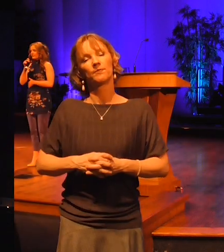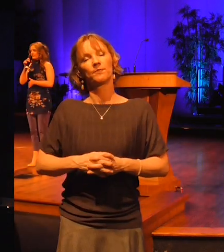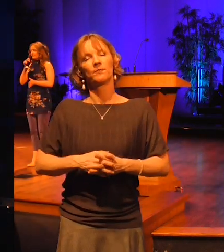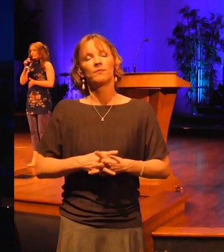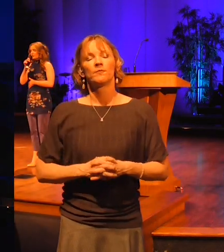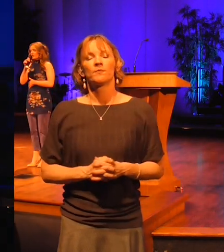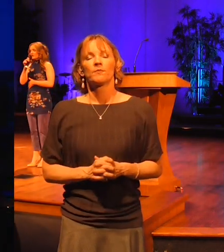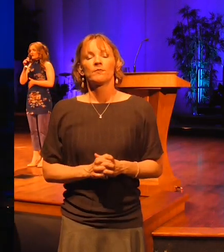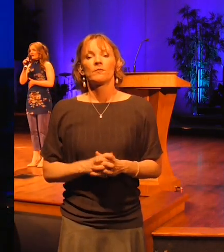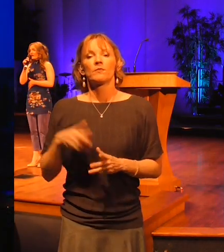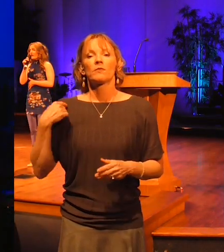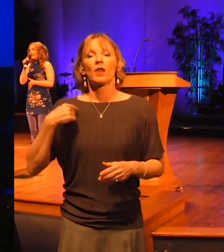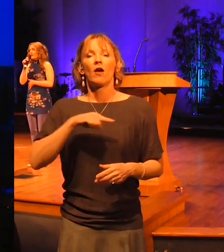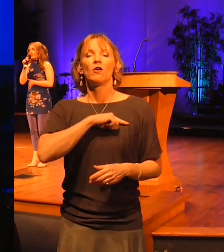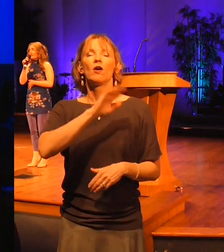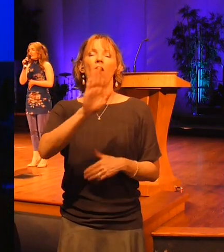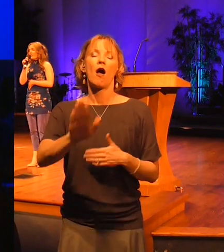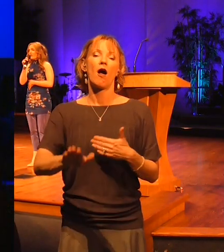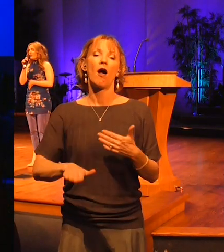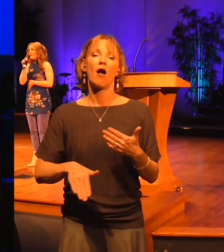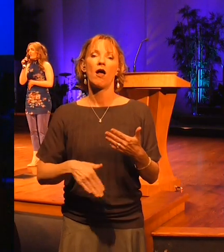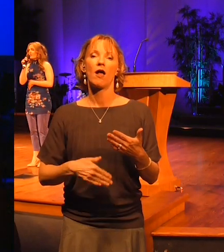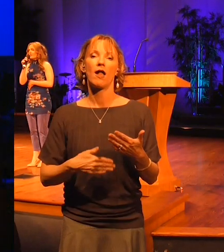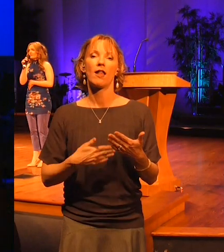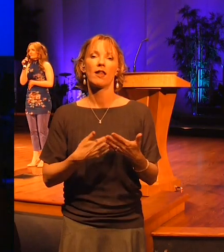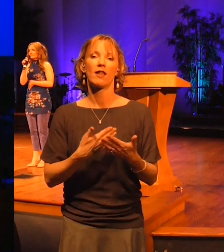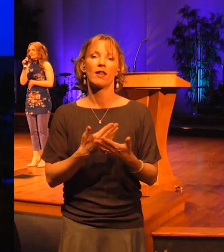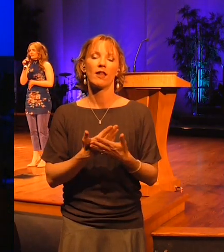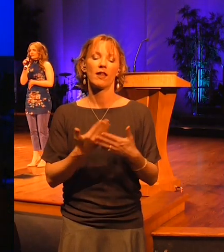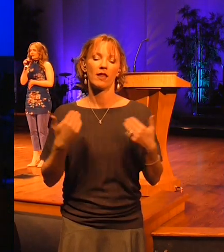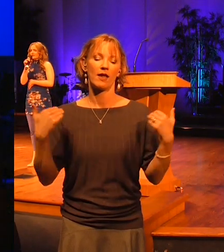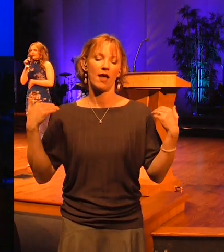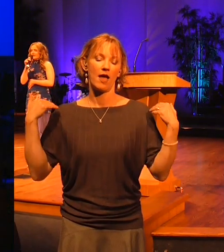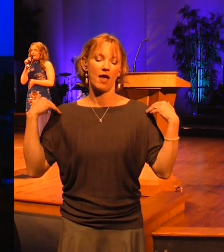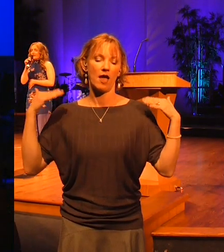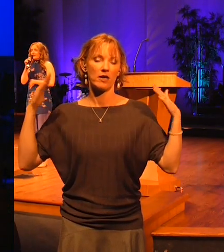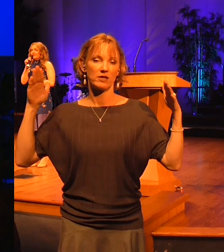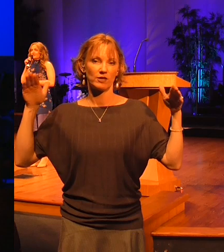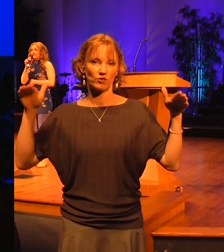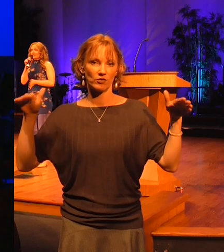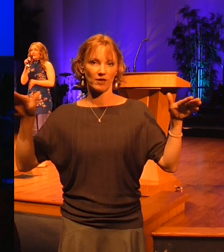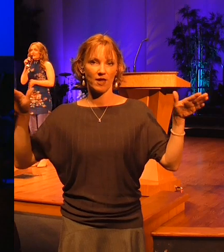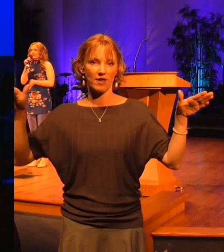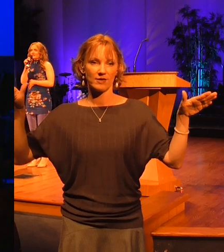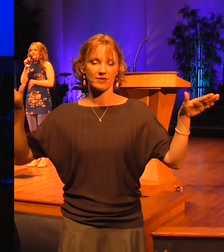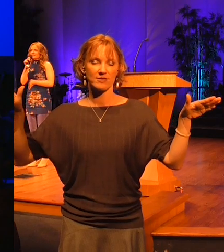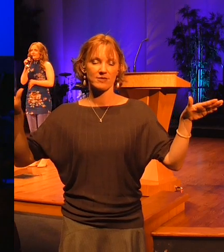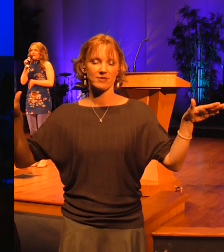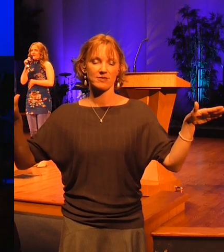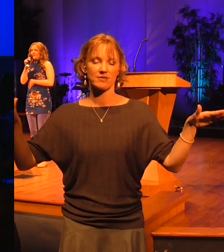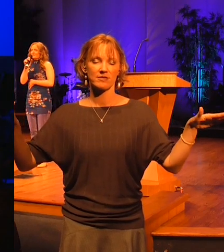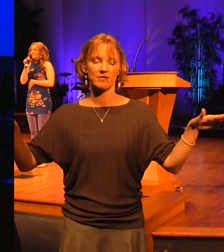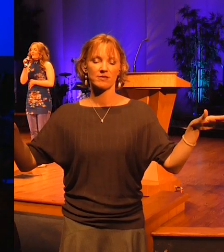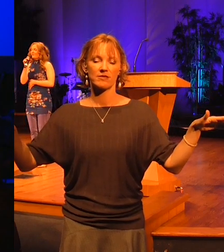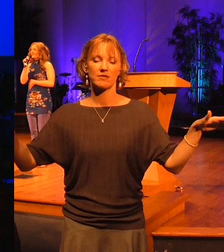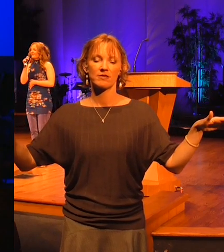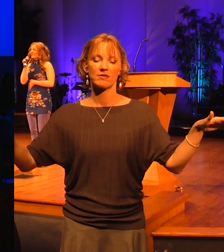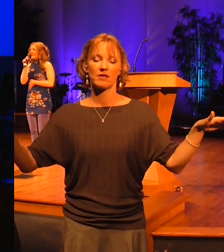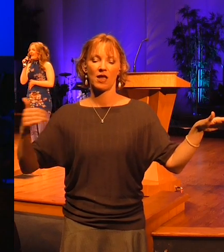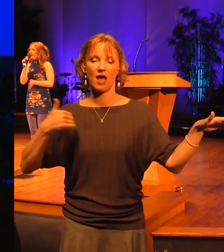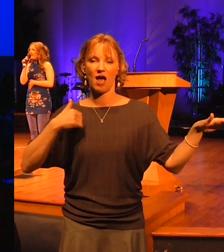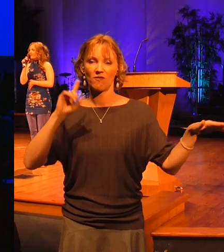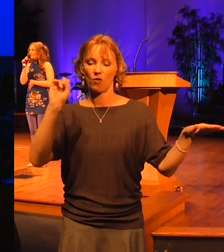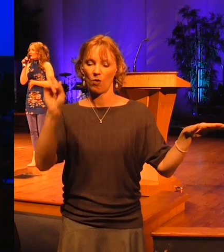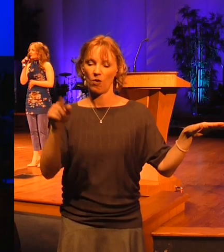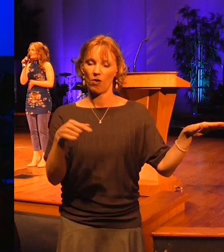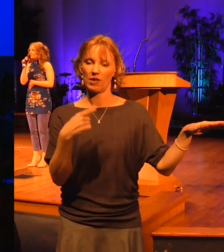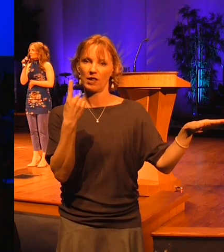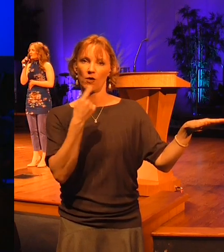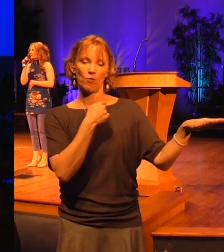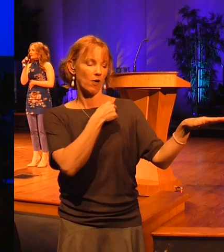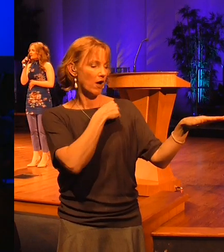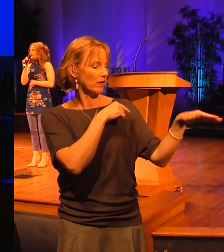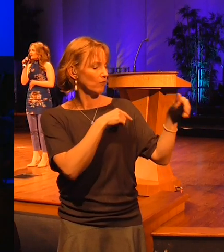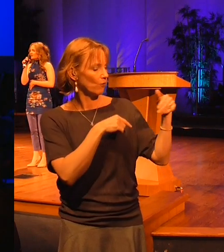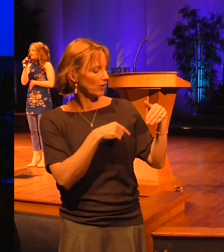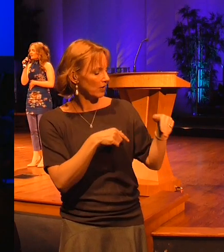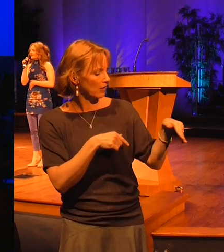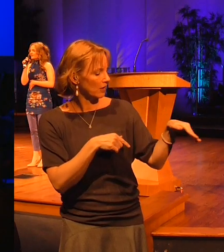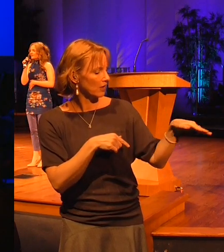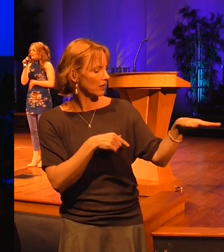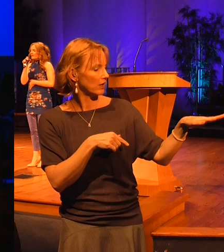we are all angels who only have one name